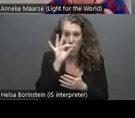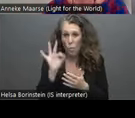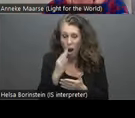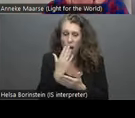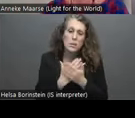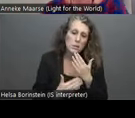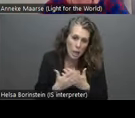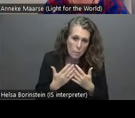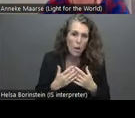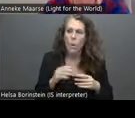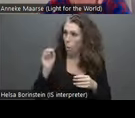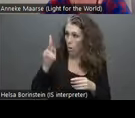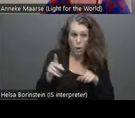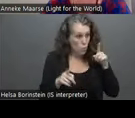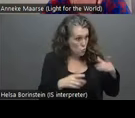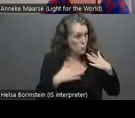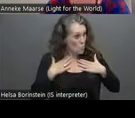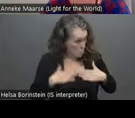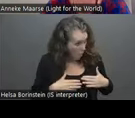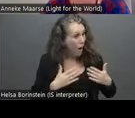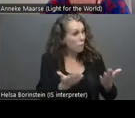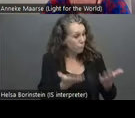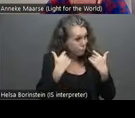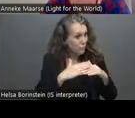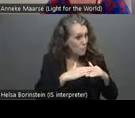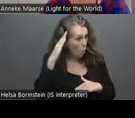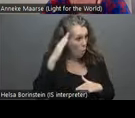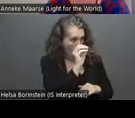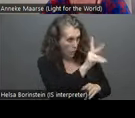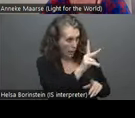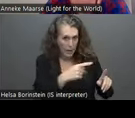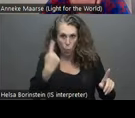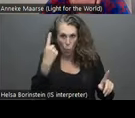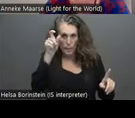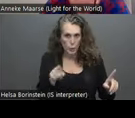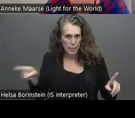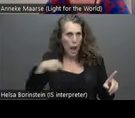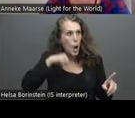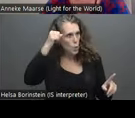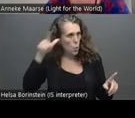like to be more inclusive in their hiring practices for a job experience placements